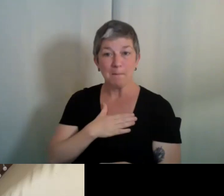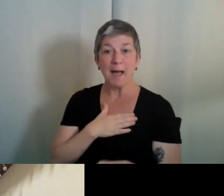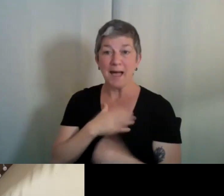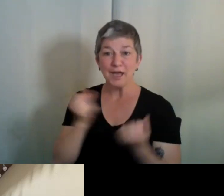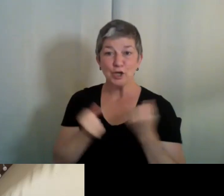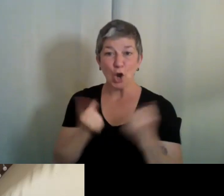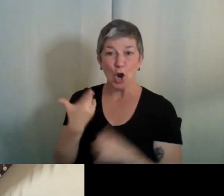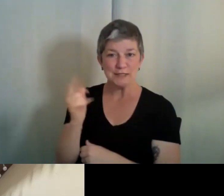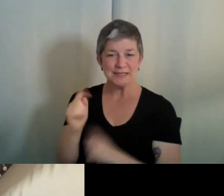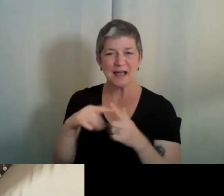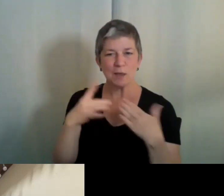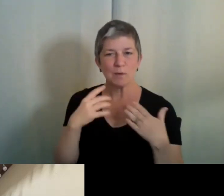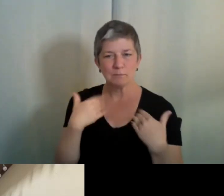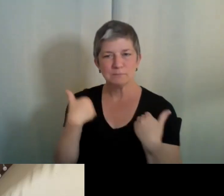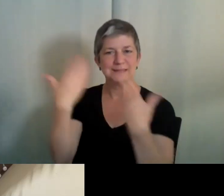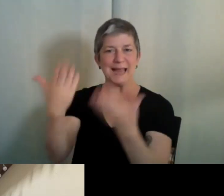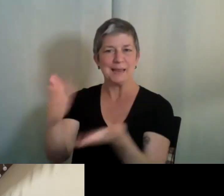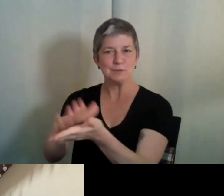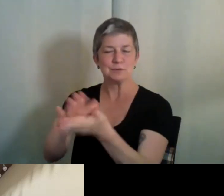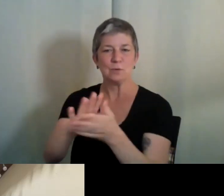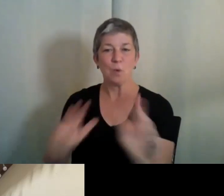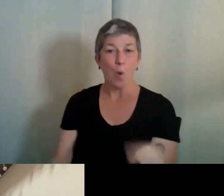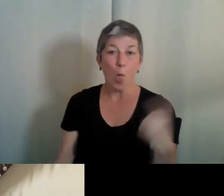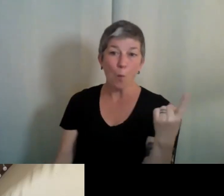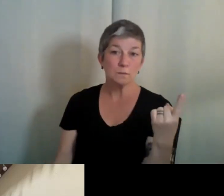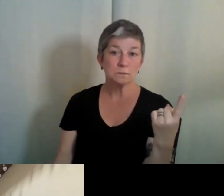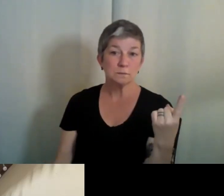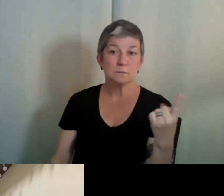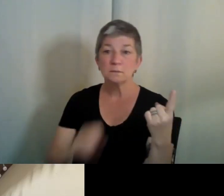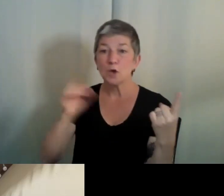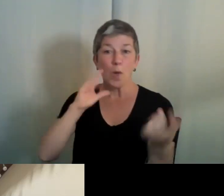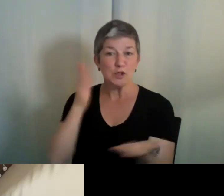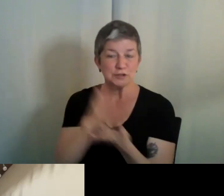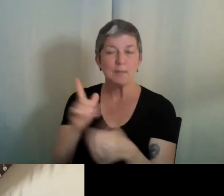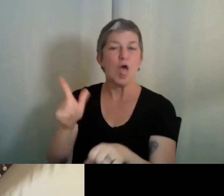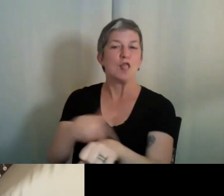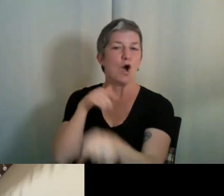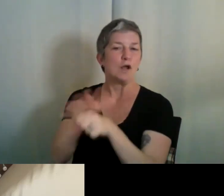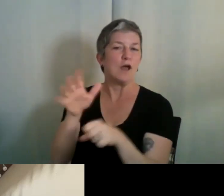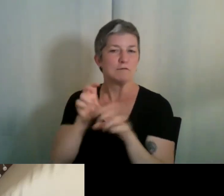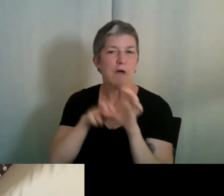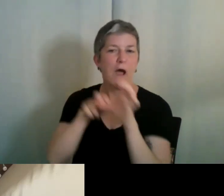going to take them to school, just him. No other kids, no other stops. It's a long enough ride. And that was it. Like I